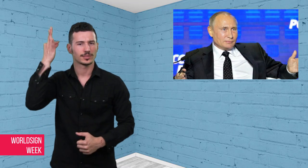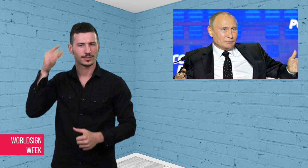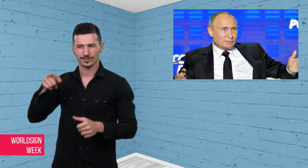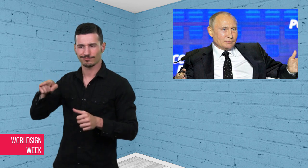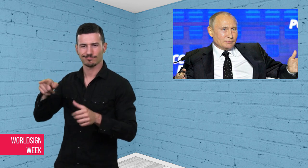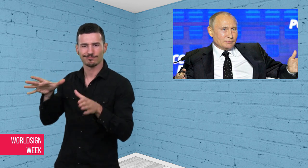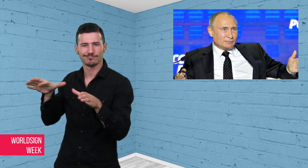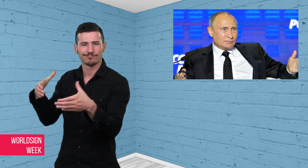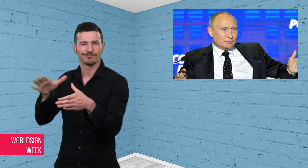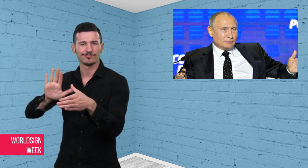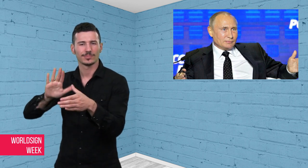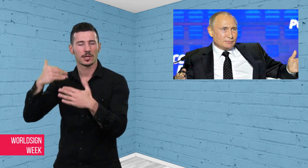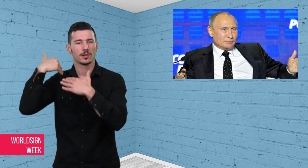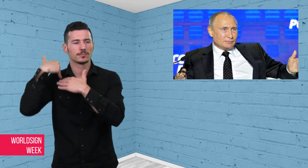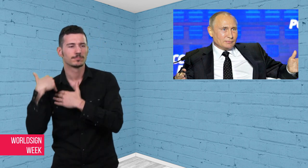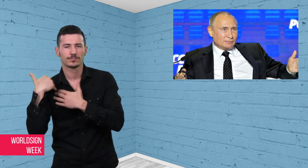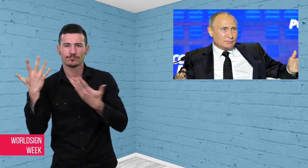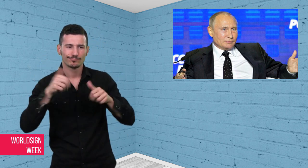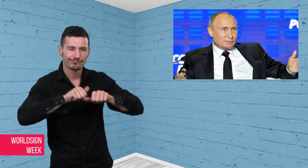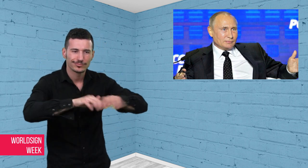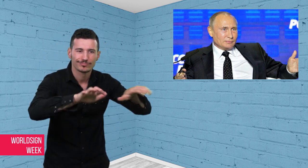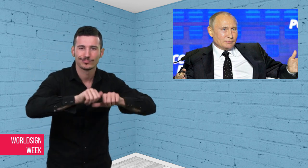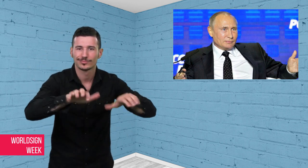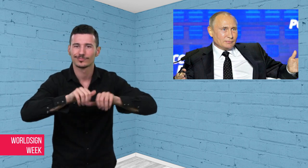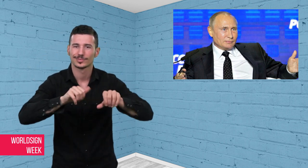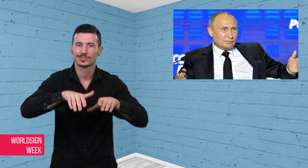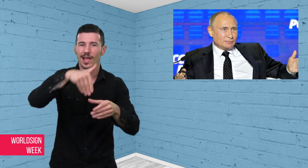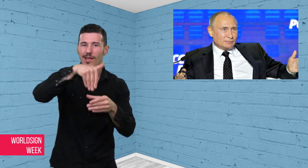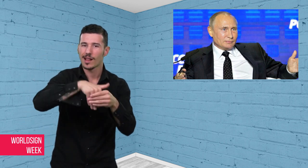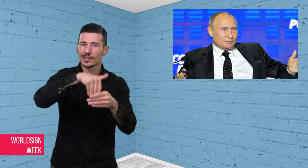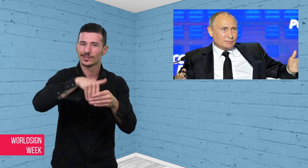France’s election campaign commission